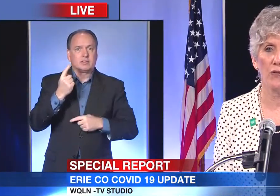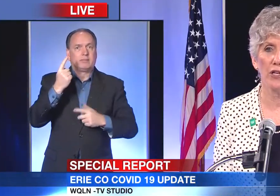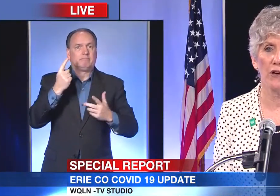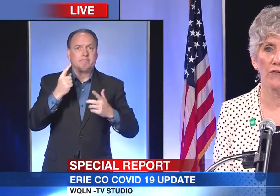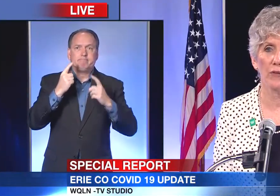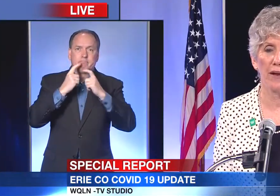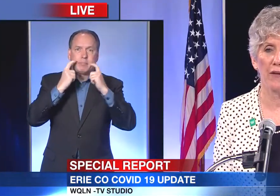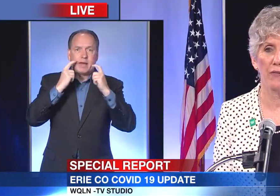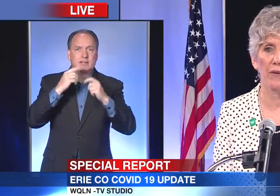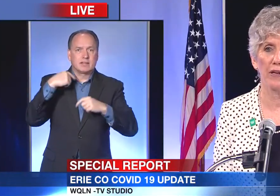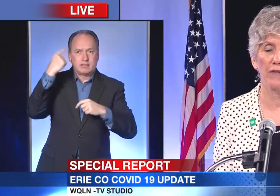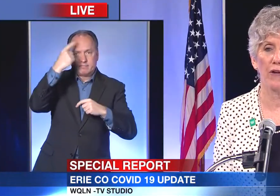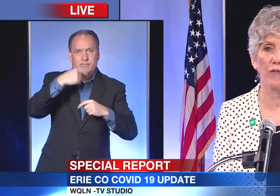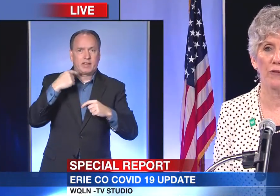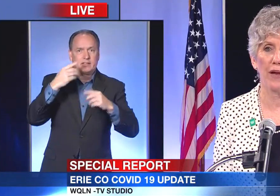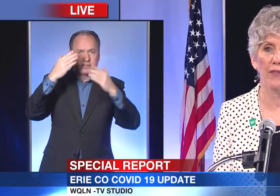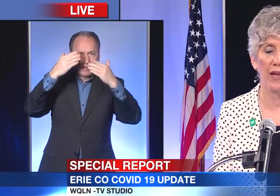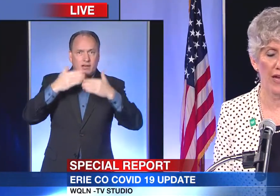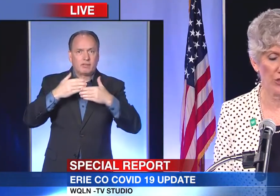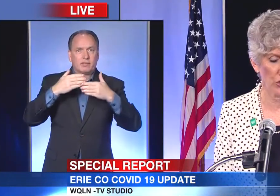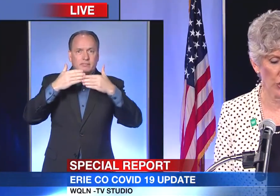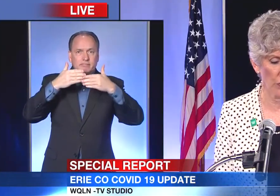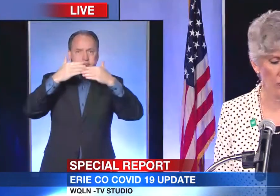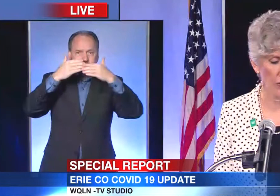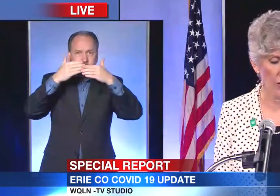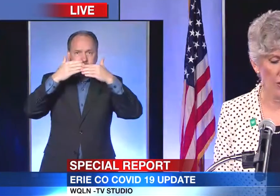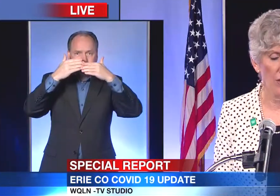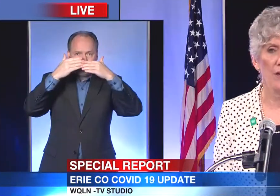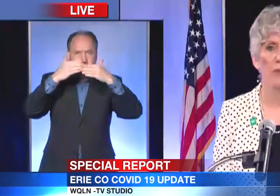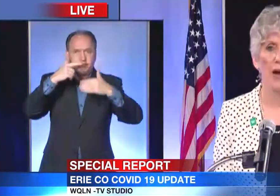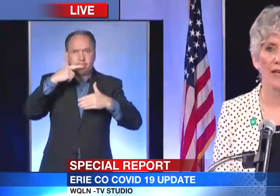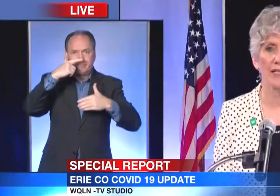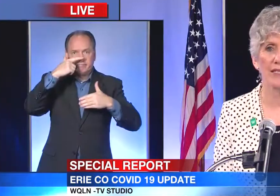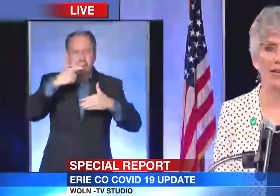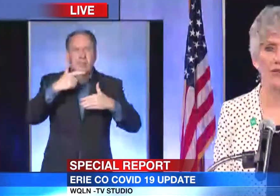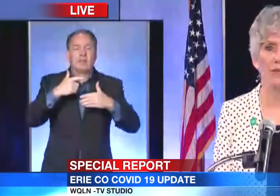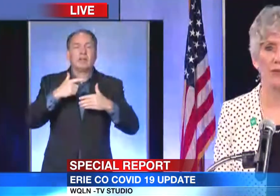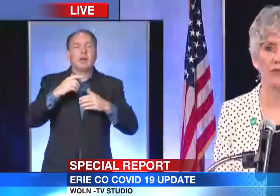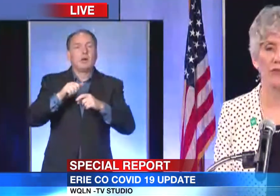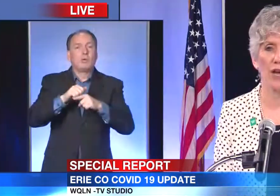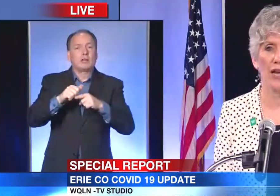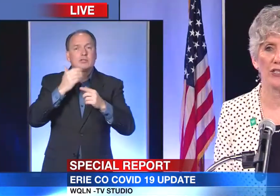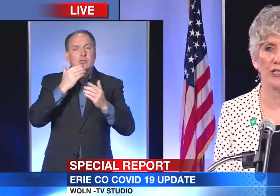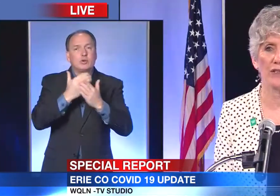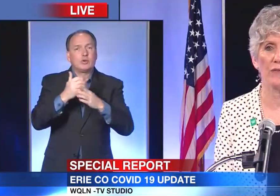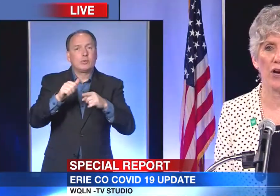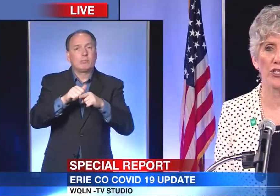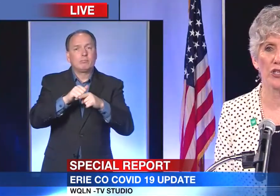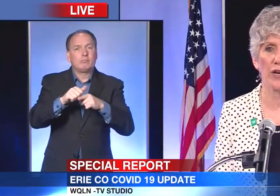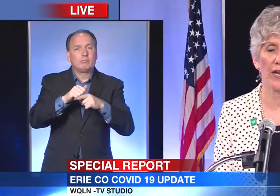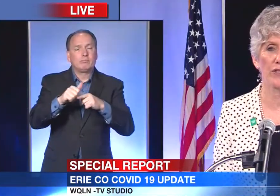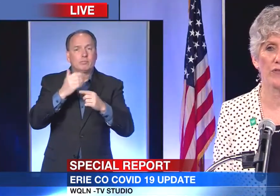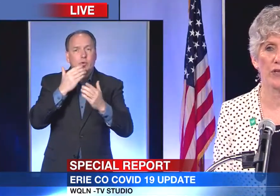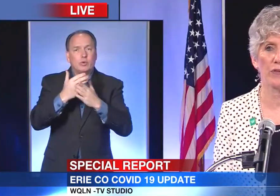CONTINUE TO WEAR A MASK OR SOME SORT OF FACE COVERING, NOT ONLY OVER YOUR MOUTH, BUT OVER YOUR MOUTH AND YOUR NOSE.